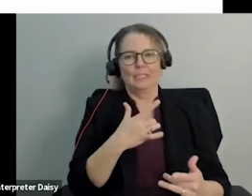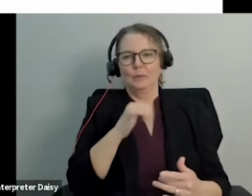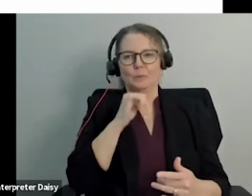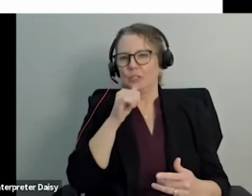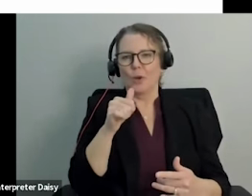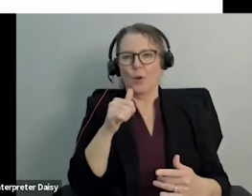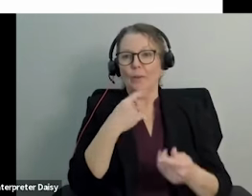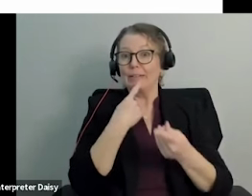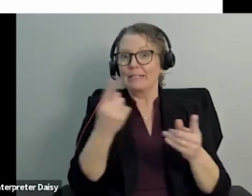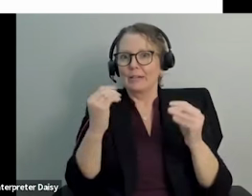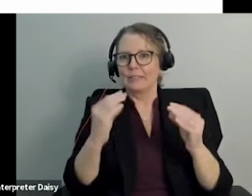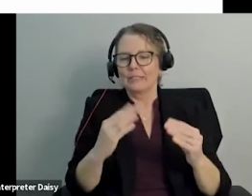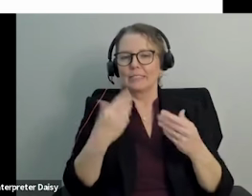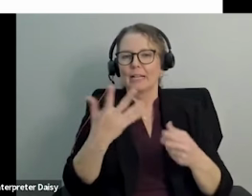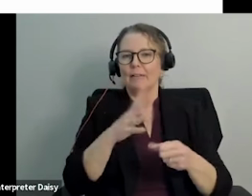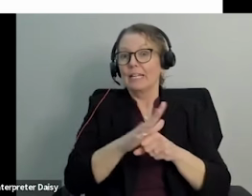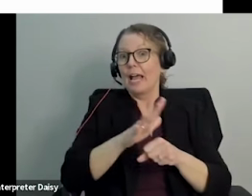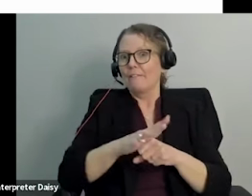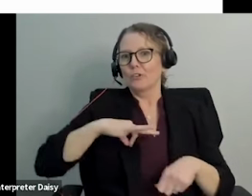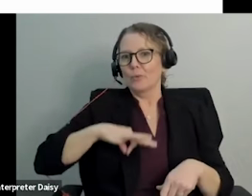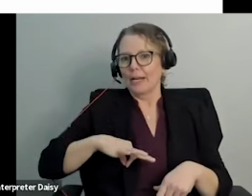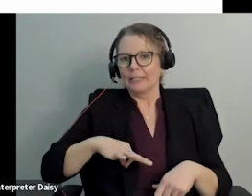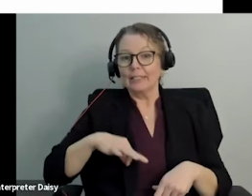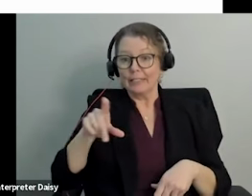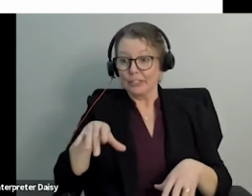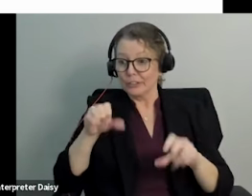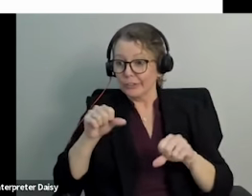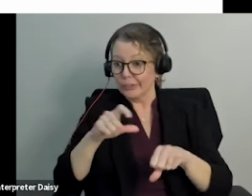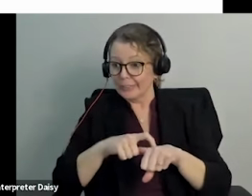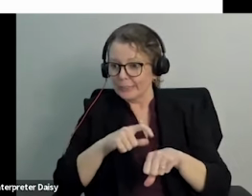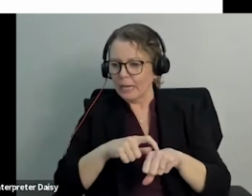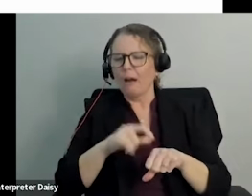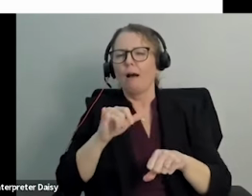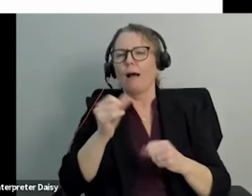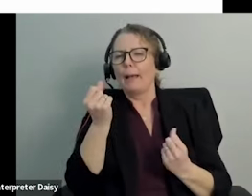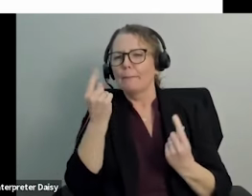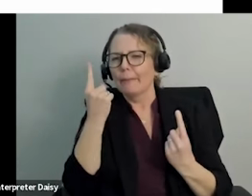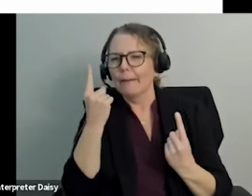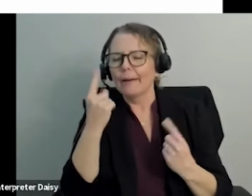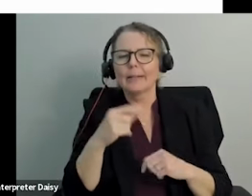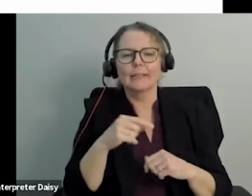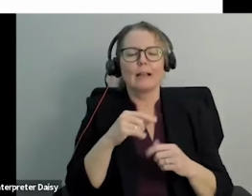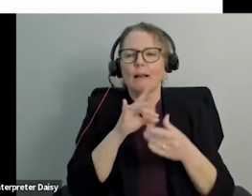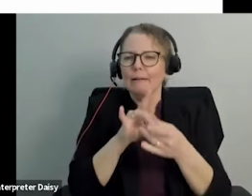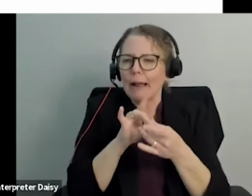amongst their many responsibilities, they took the time, perhaps, to empathize with you, to form a connection.